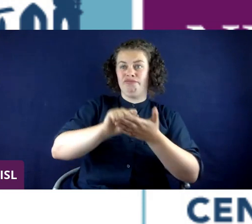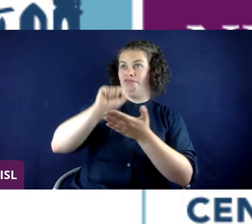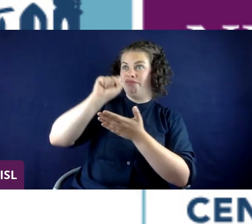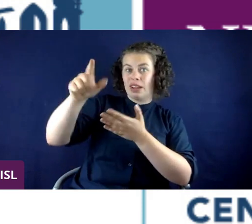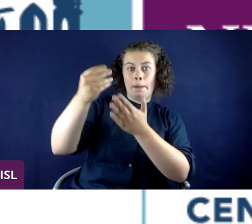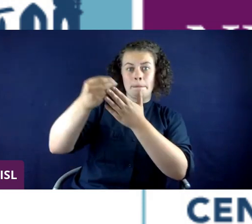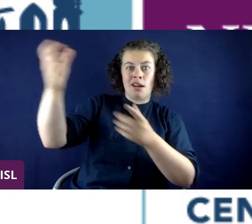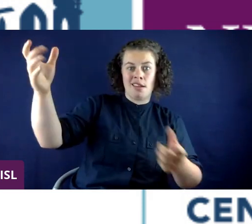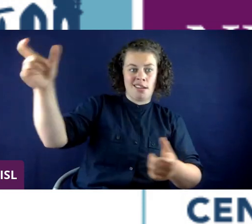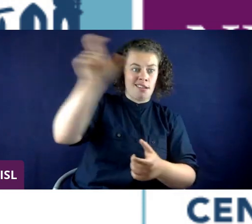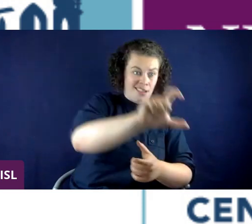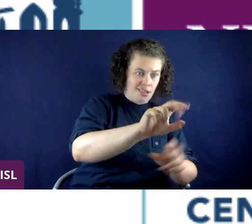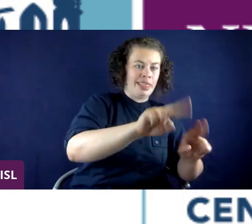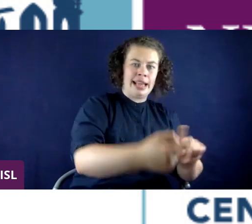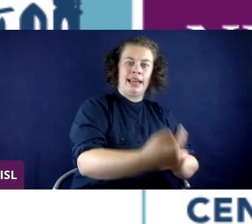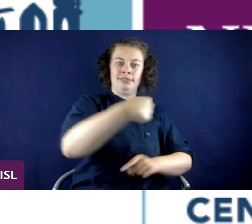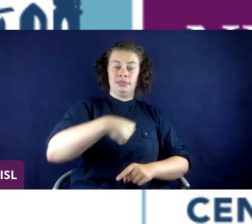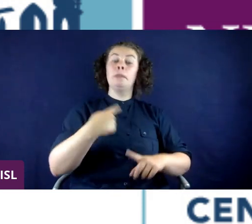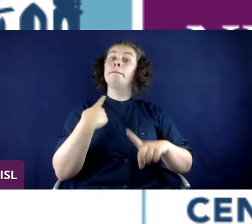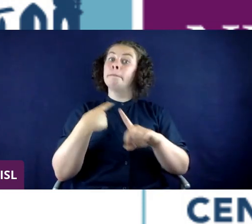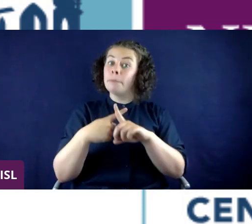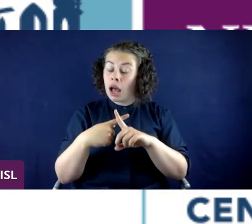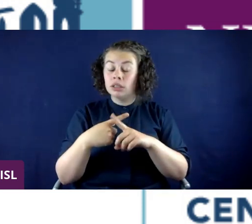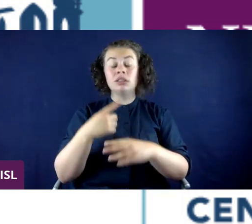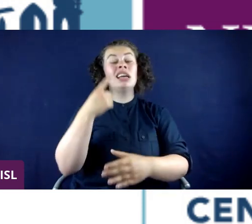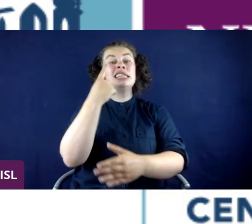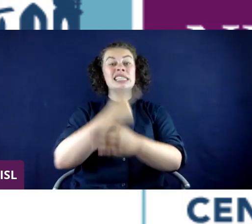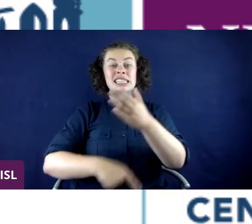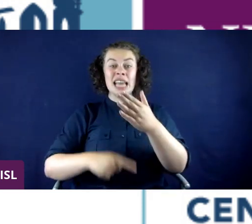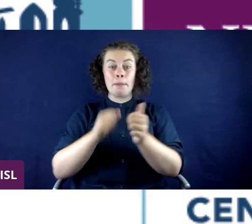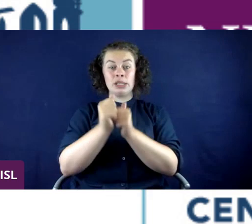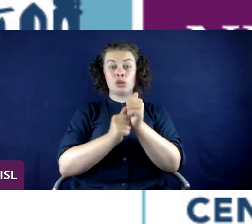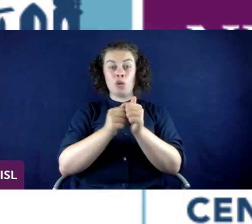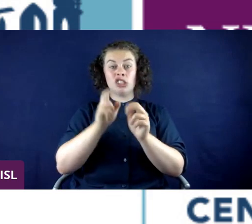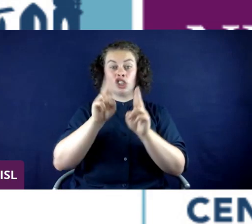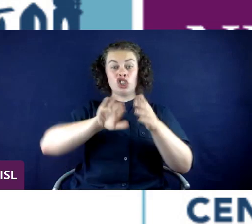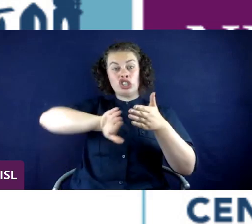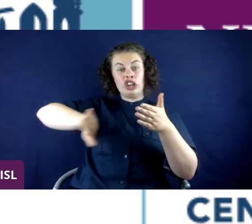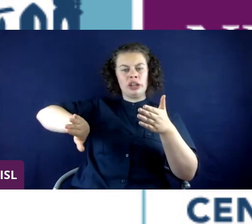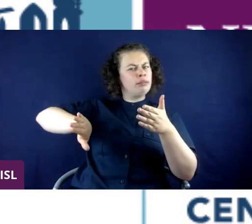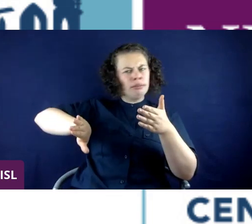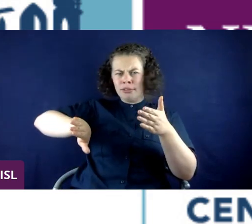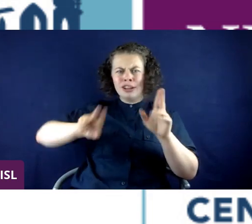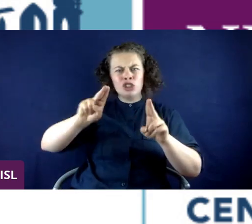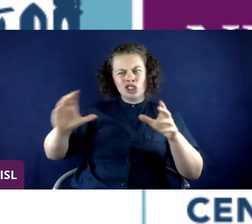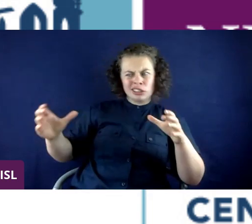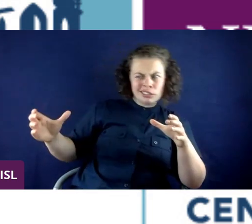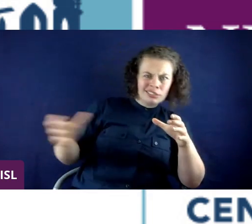we need to mainstream disabled sports. I think it is insane we have both a Paralympics and an Olympics.